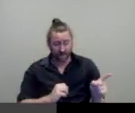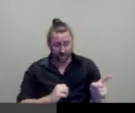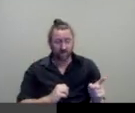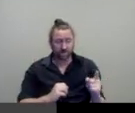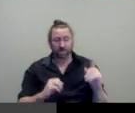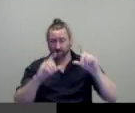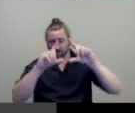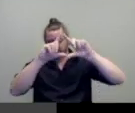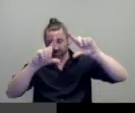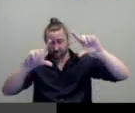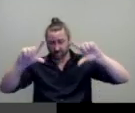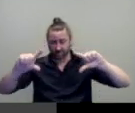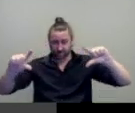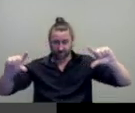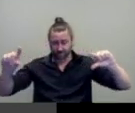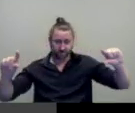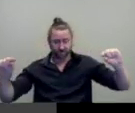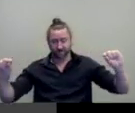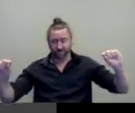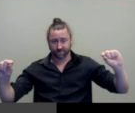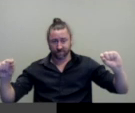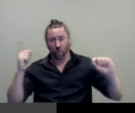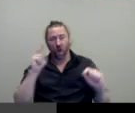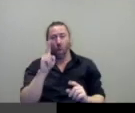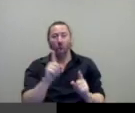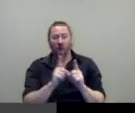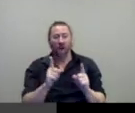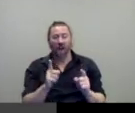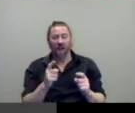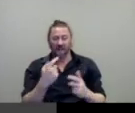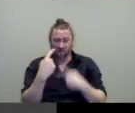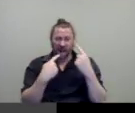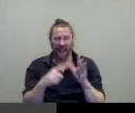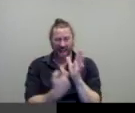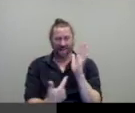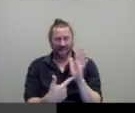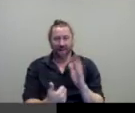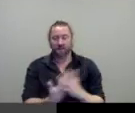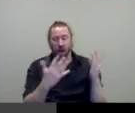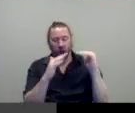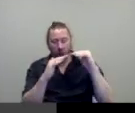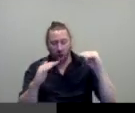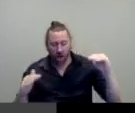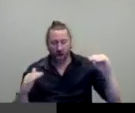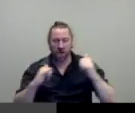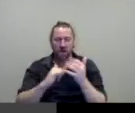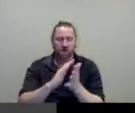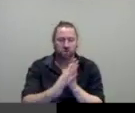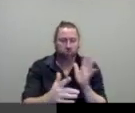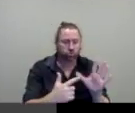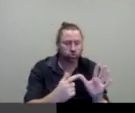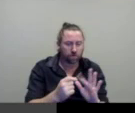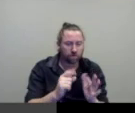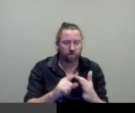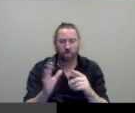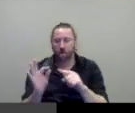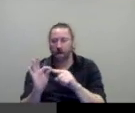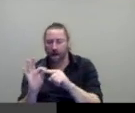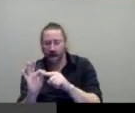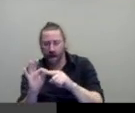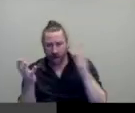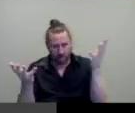wholly on the formal properties of art so things like line shape color balance and rhythm